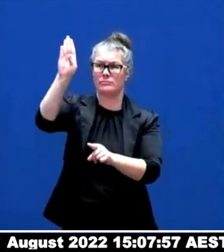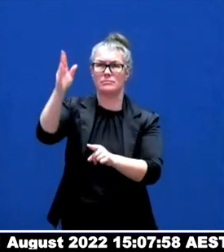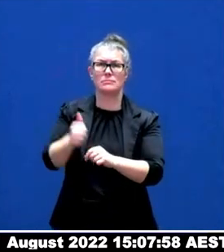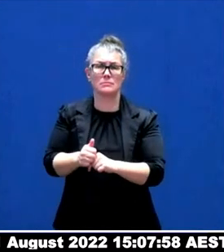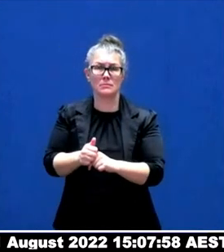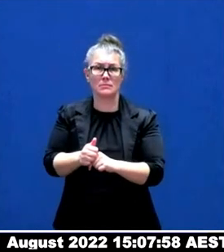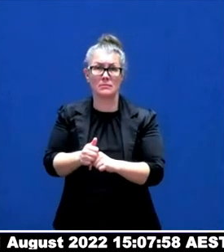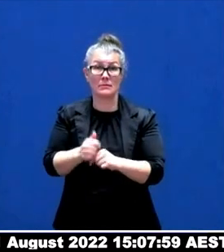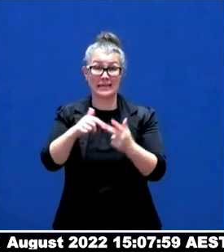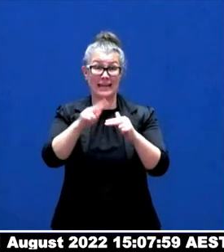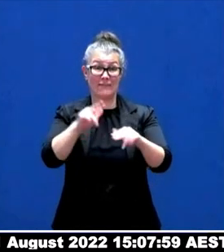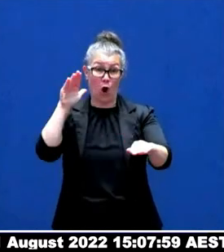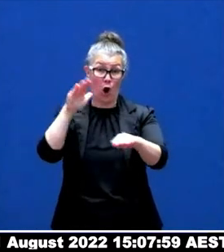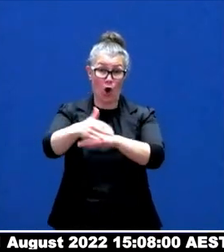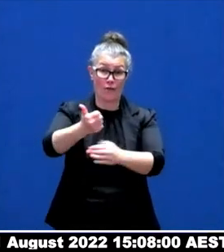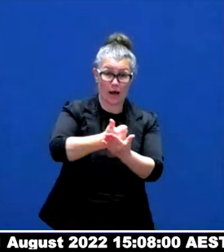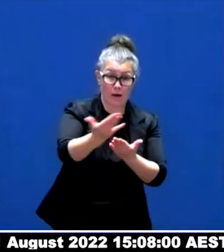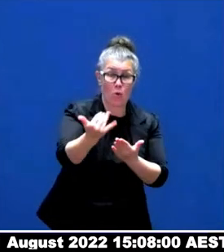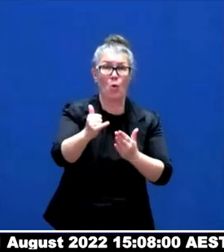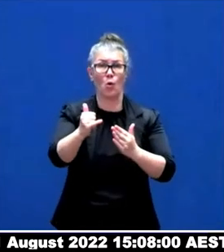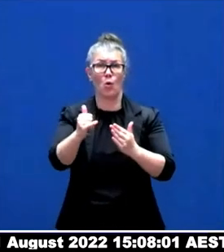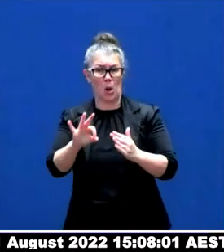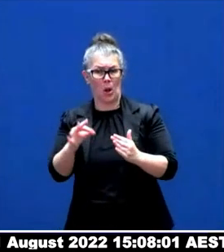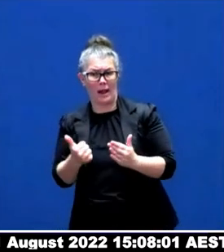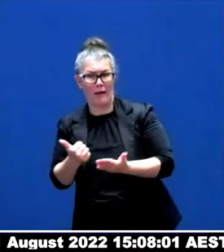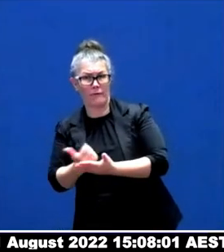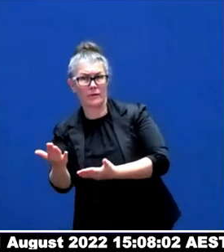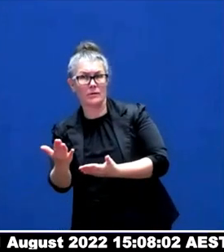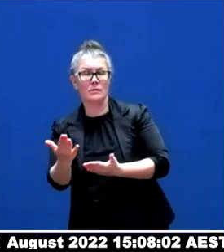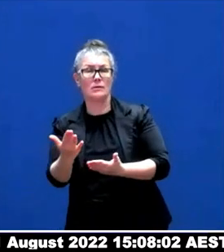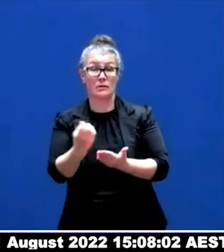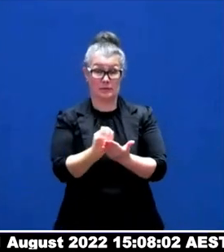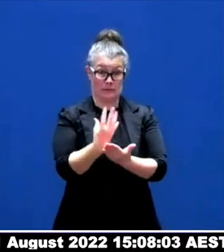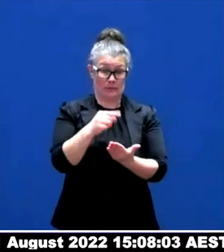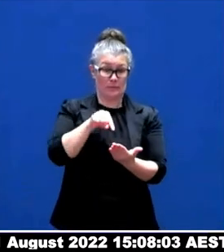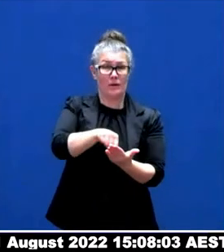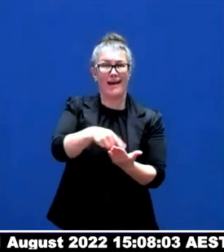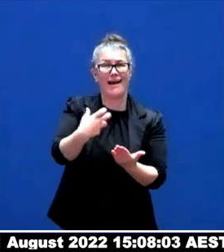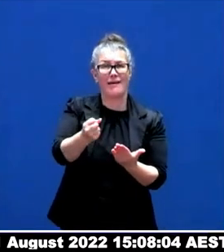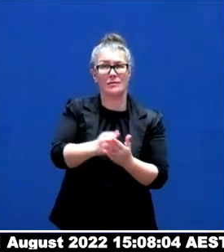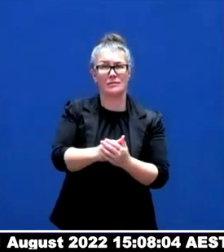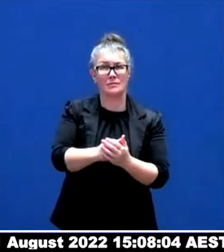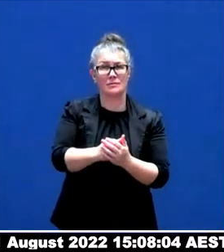Yes. MS DOWSETT: Are there similar alerts triggered if there is a change in participant's address?